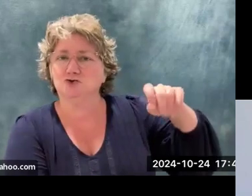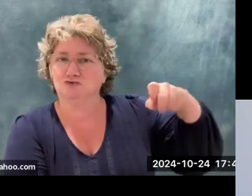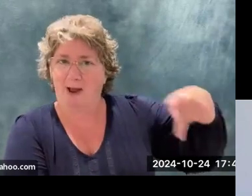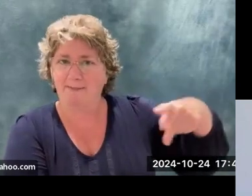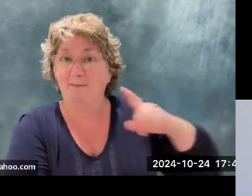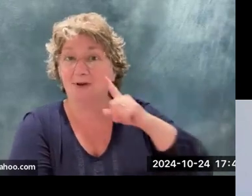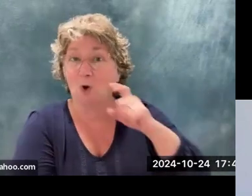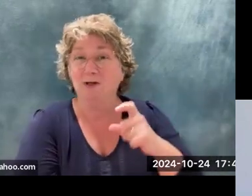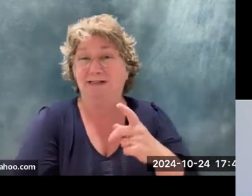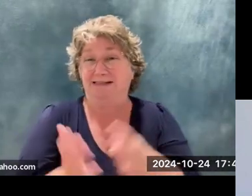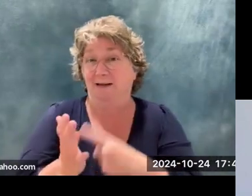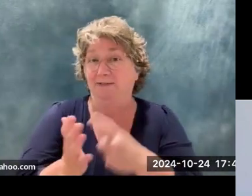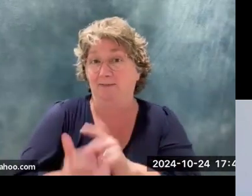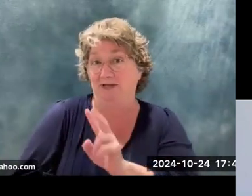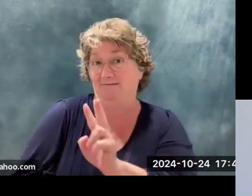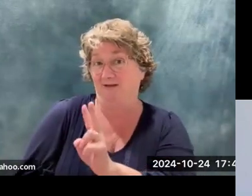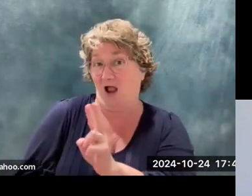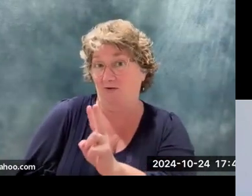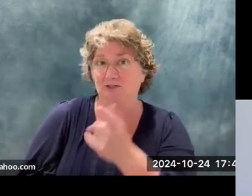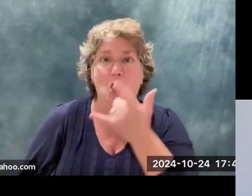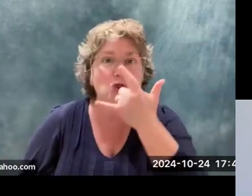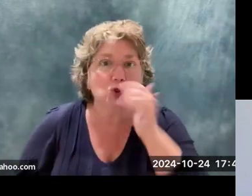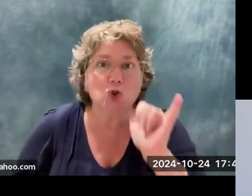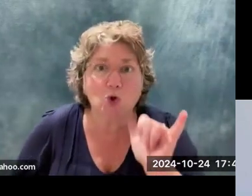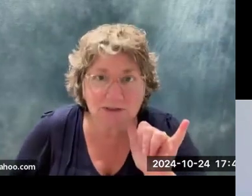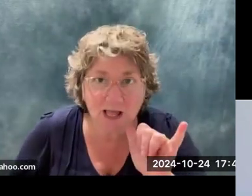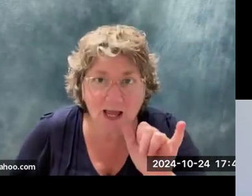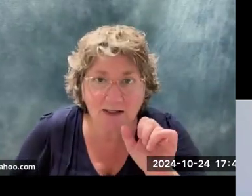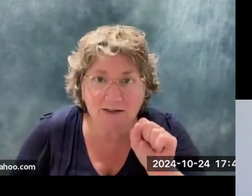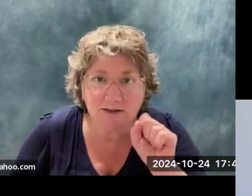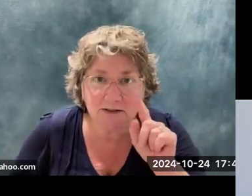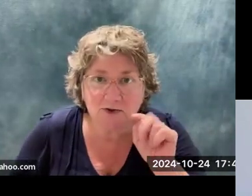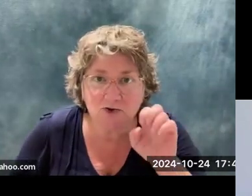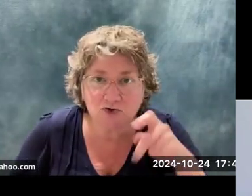Now because the viruses go away on their own, the body will fight them off,